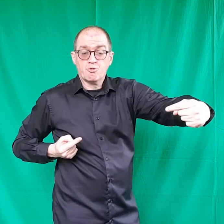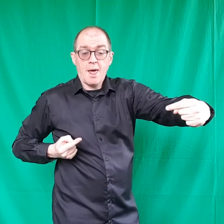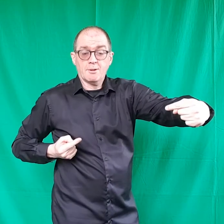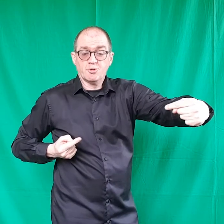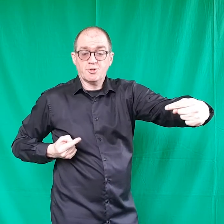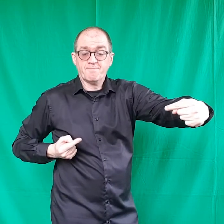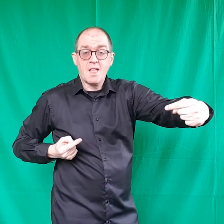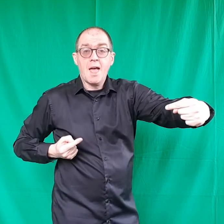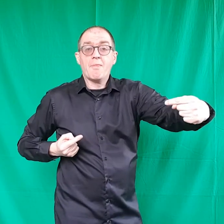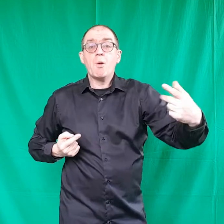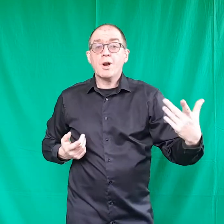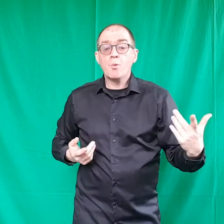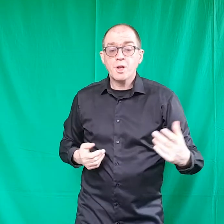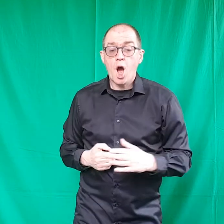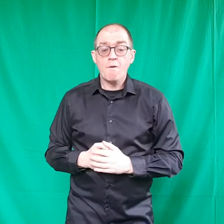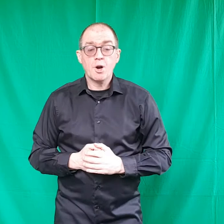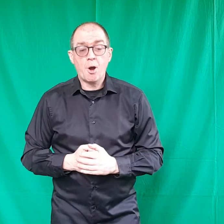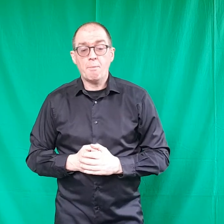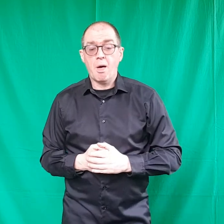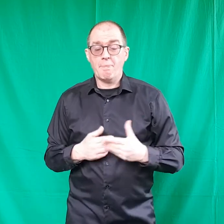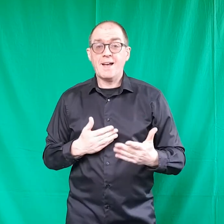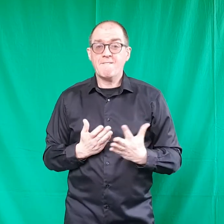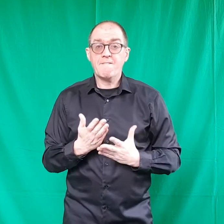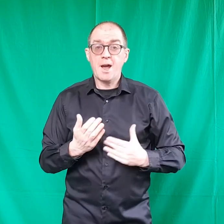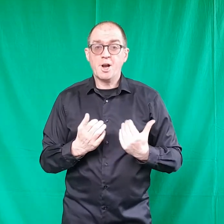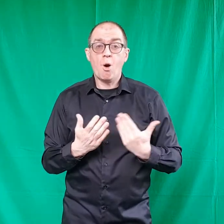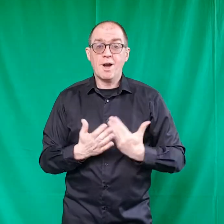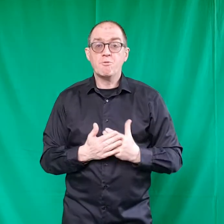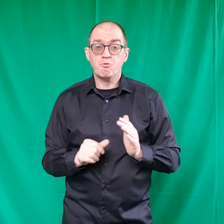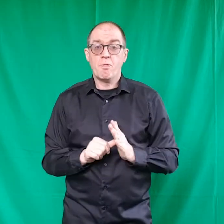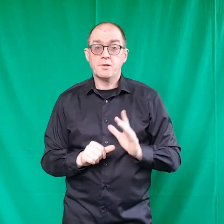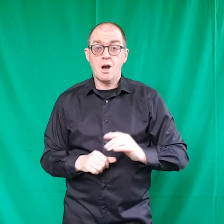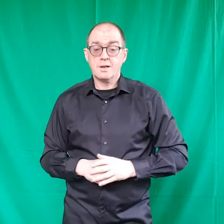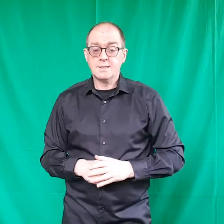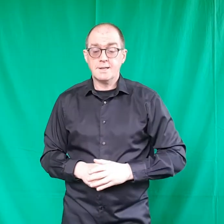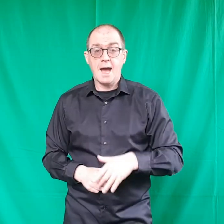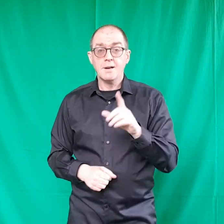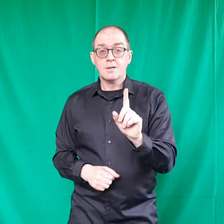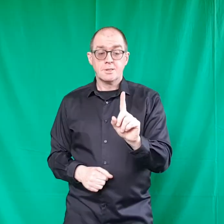Challenge. And then we're going to overcome them - that's finding 'our way through the darkest night'.